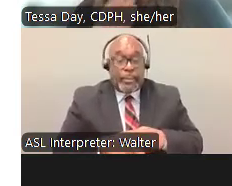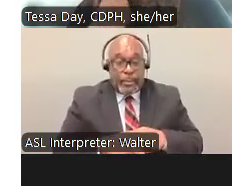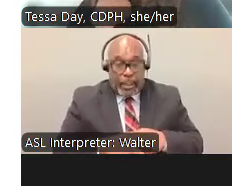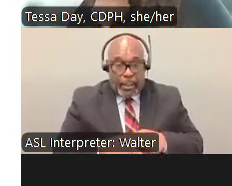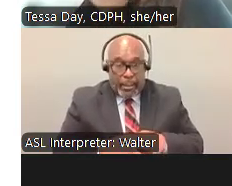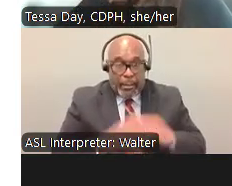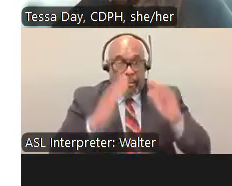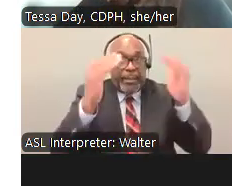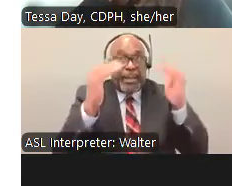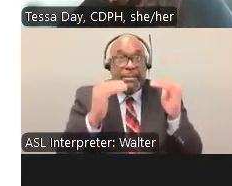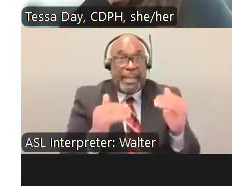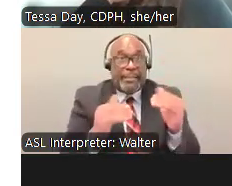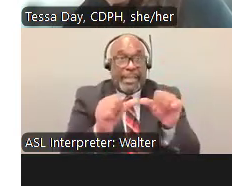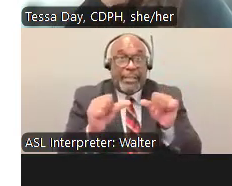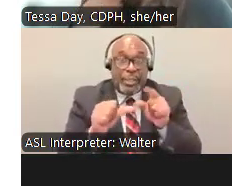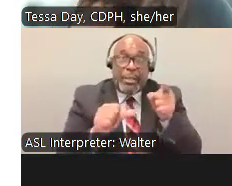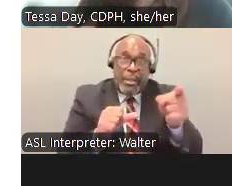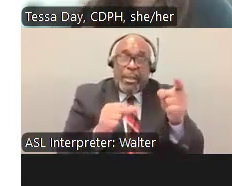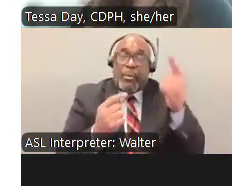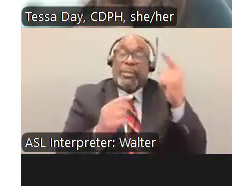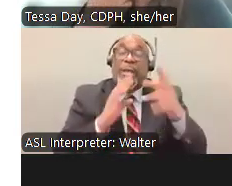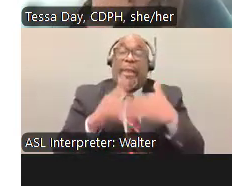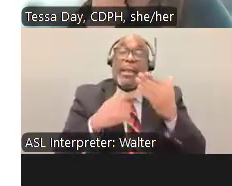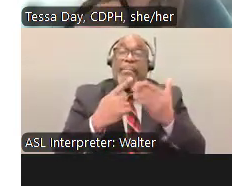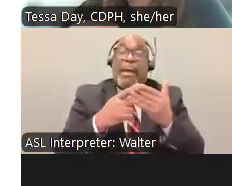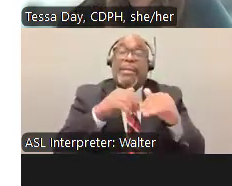13:32:57 next section we're looking at [is] 13:33:00 access to community resources.